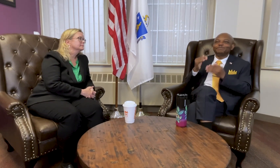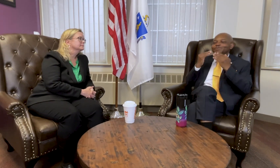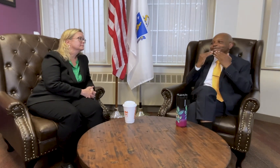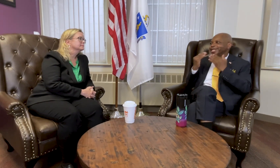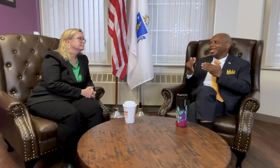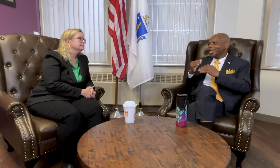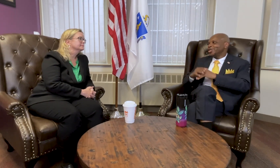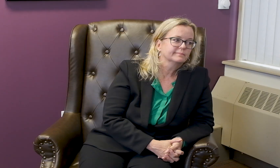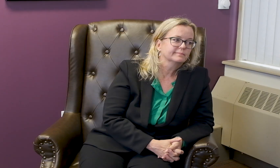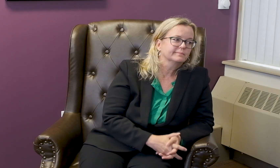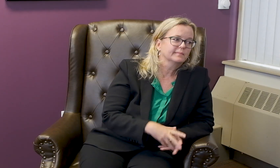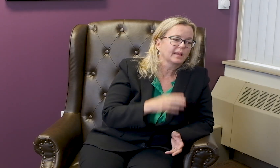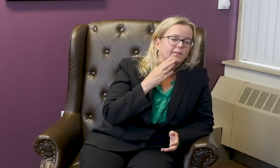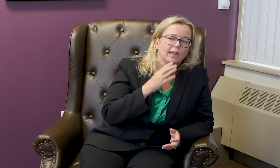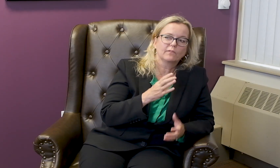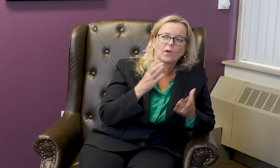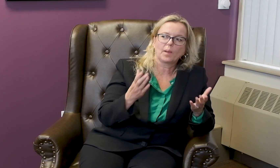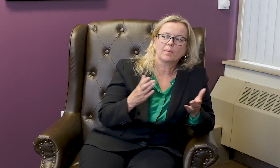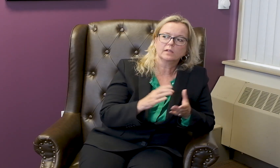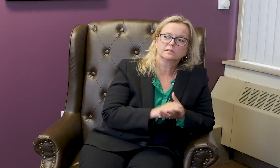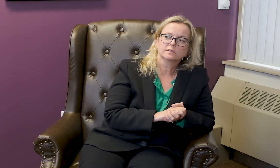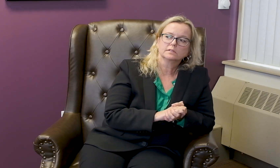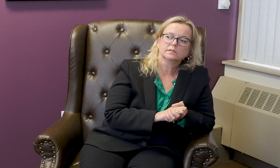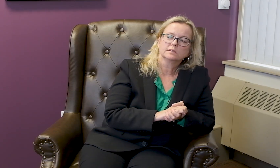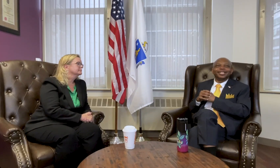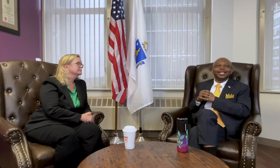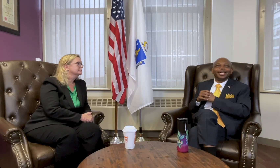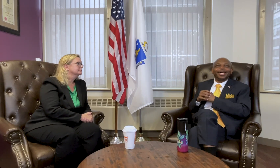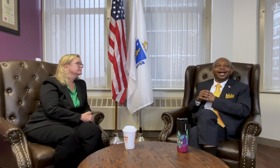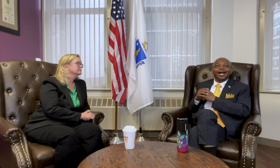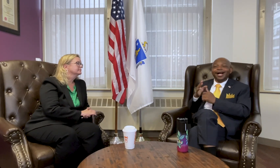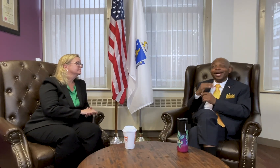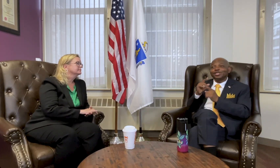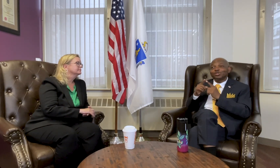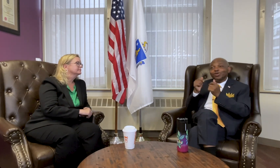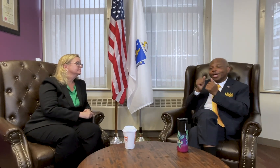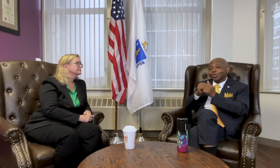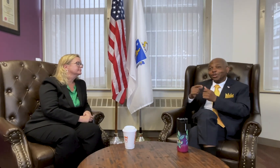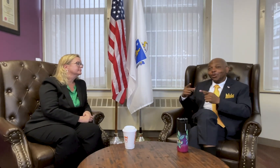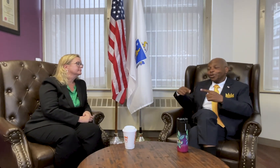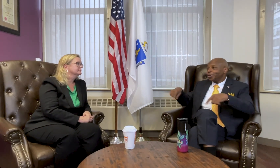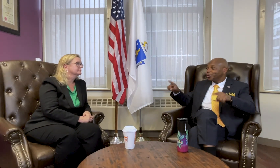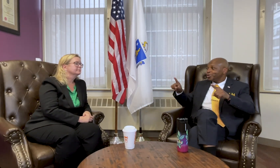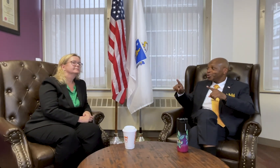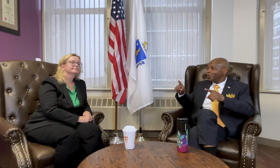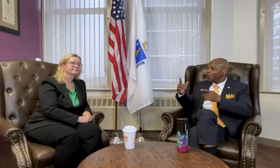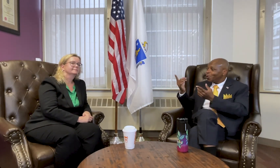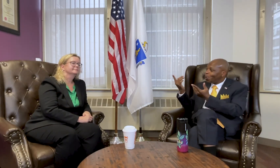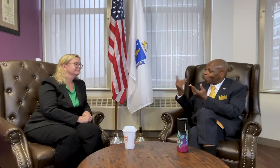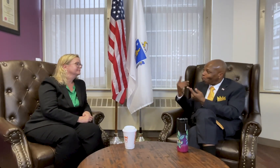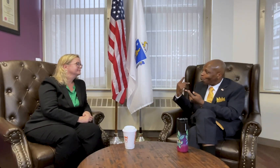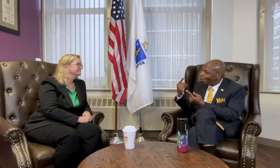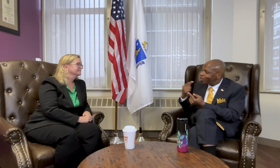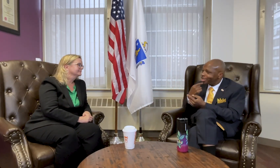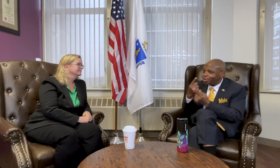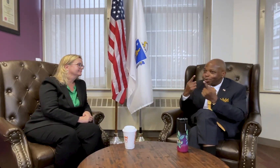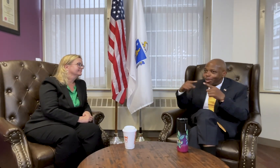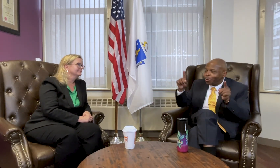[ALISON] Thank you so much. [OPE] So, what do we want to share with everyone?